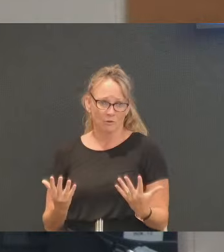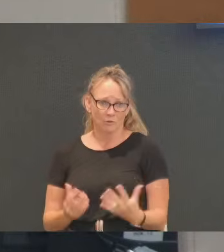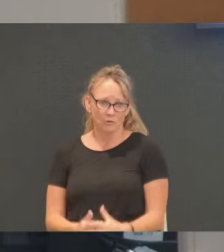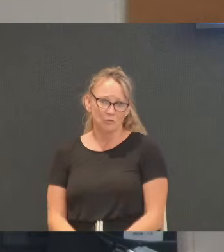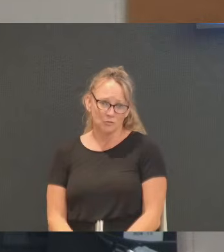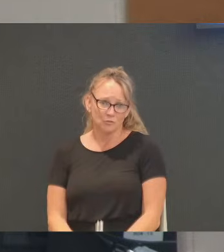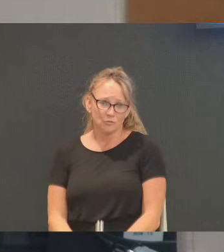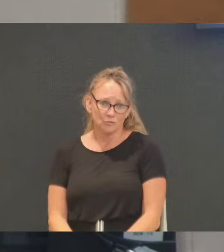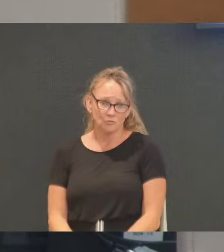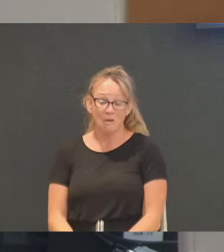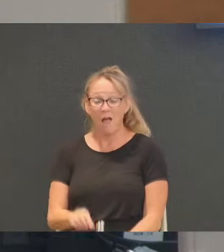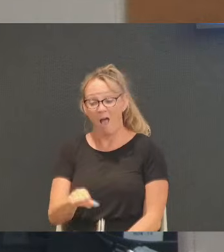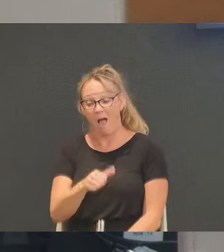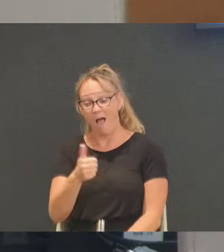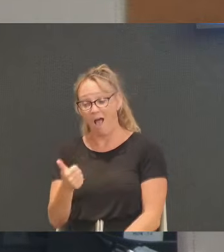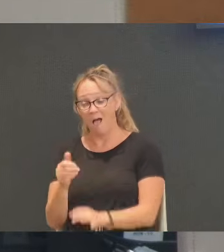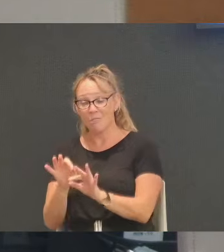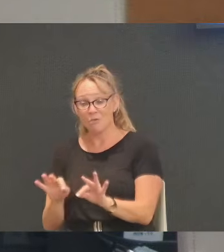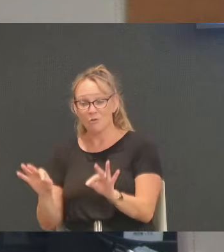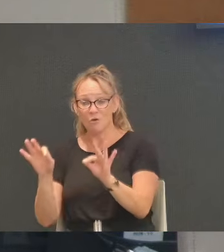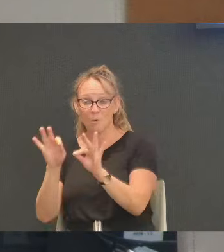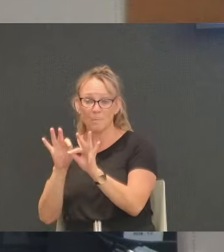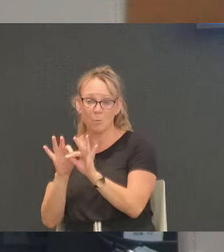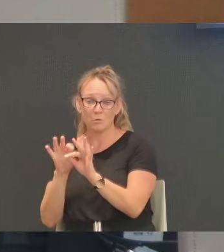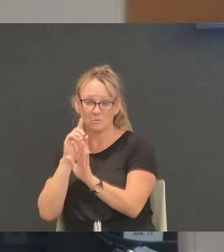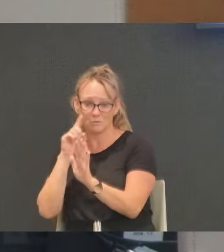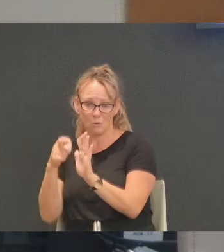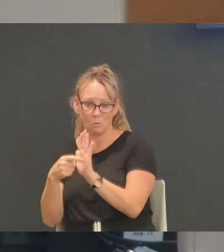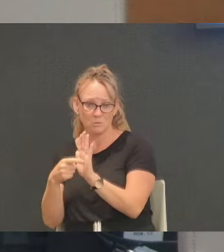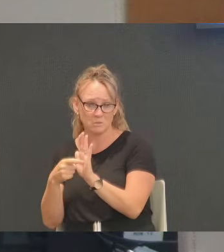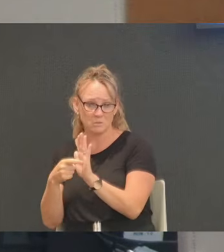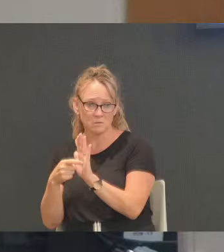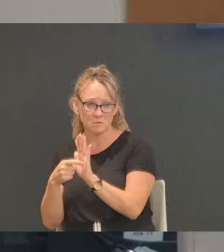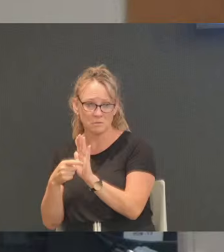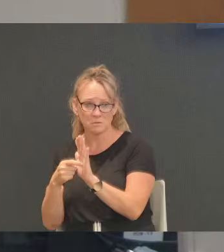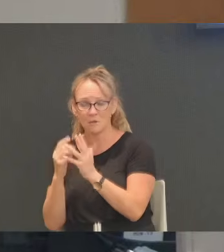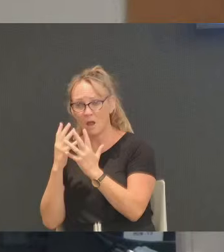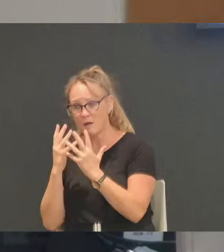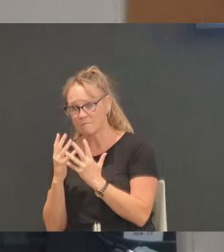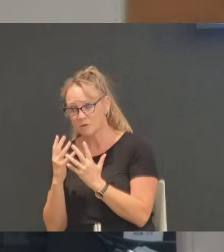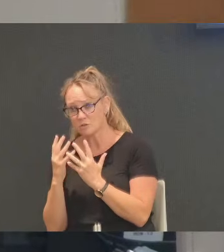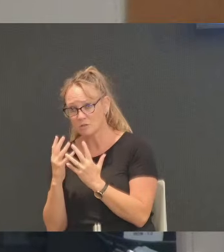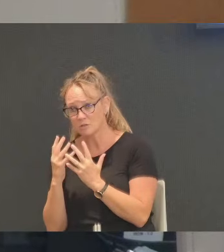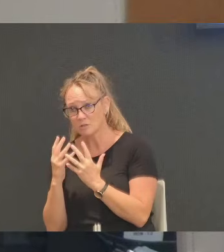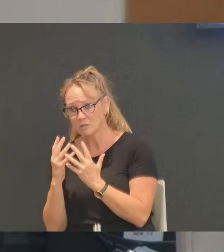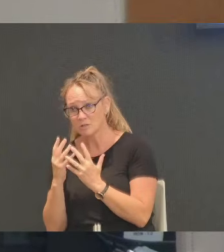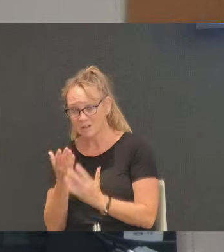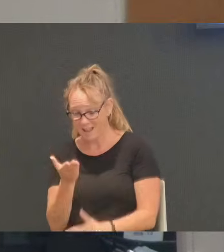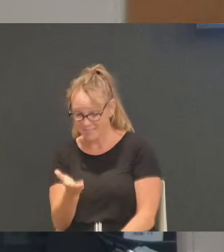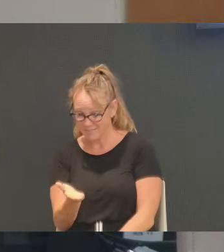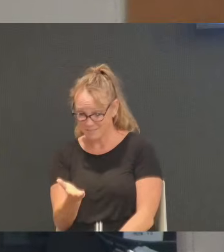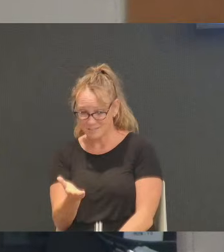important to note it's unfortunate that this is an unfunded mandate. These are services we have